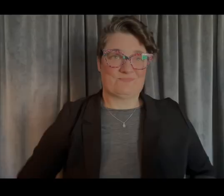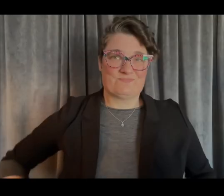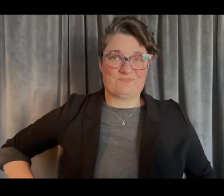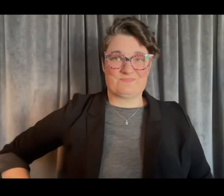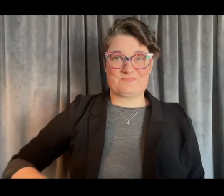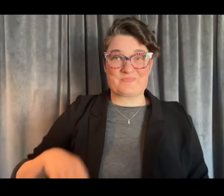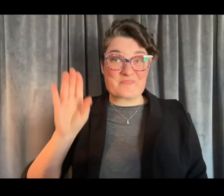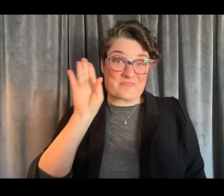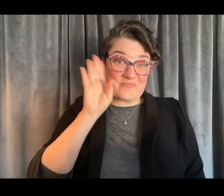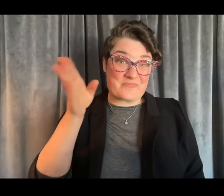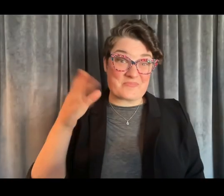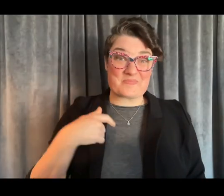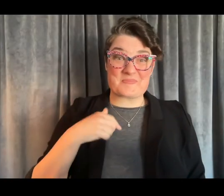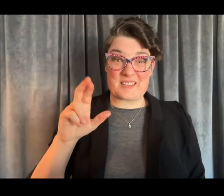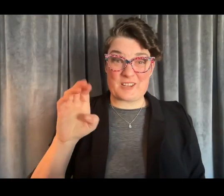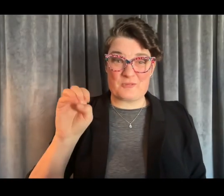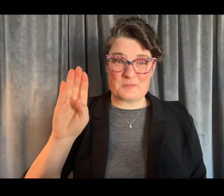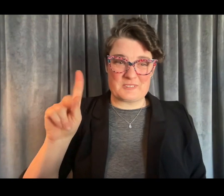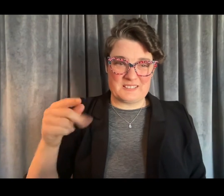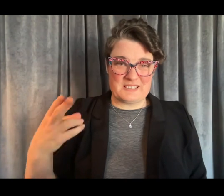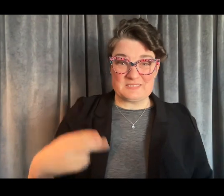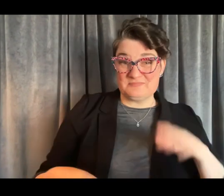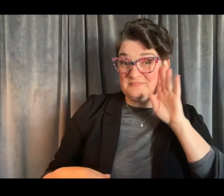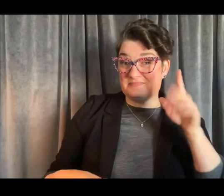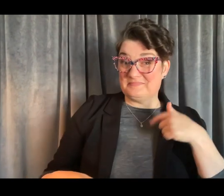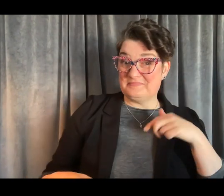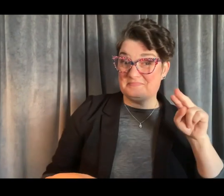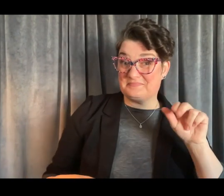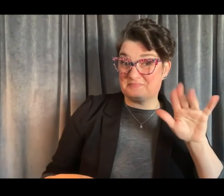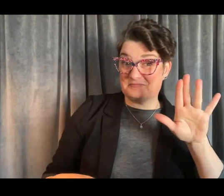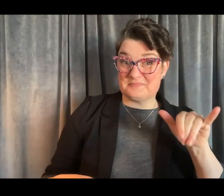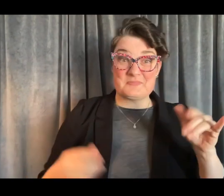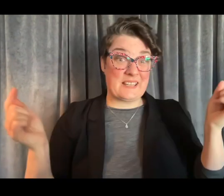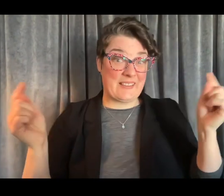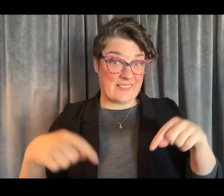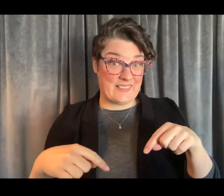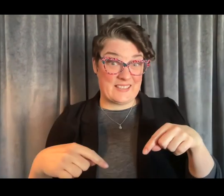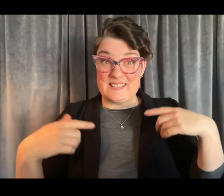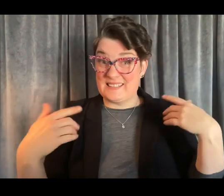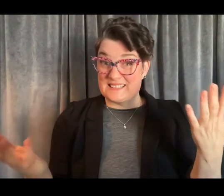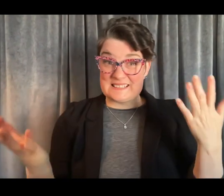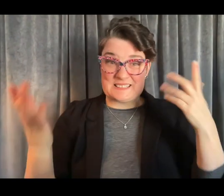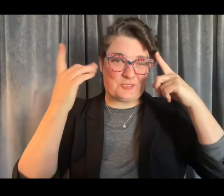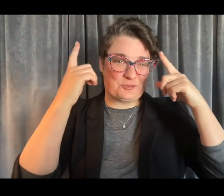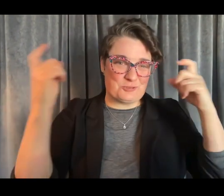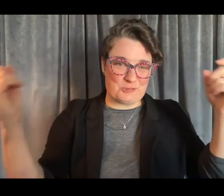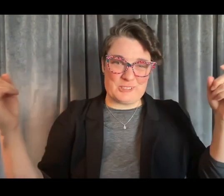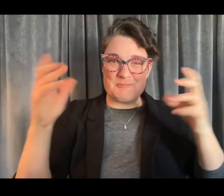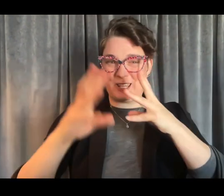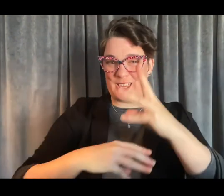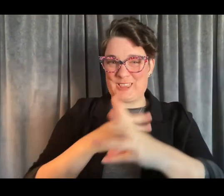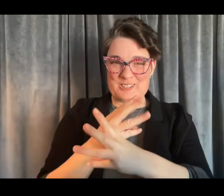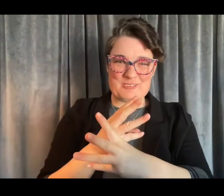Rebekah: Hi, I'm Rebekah. Nomy: I'm Nomy. Rebekah: And this Nomy: is Dreaming Rebekah: the World